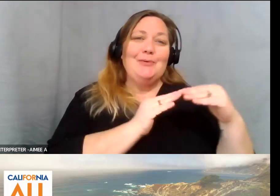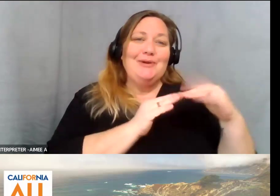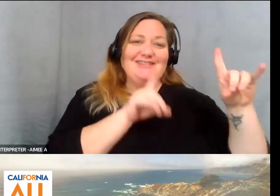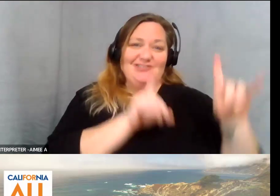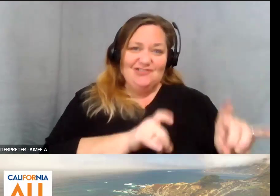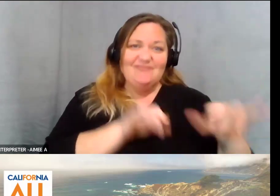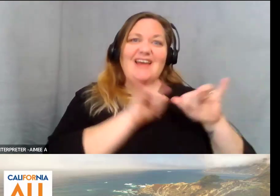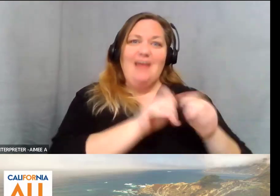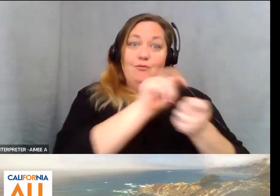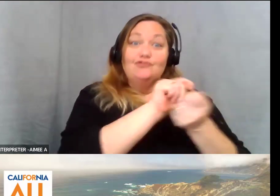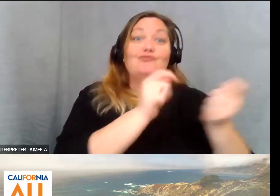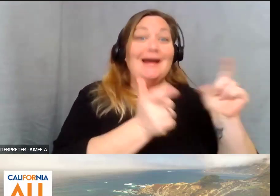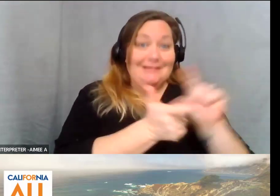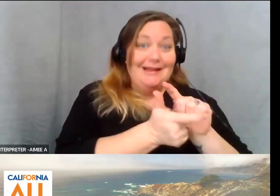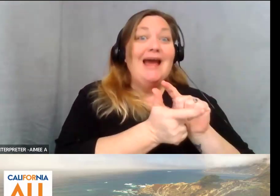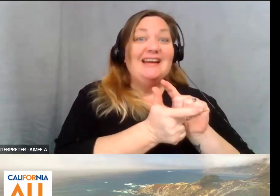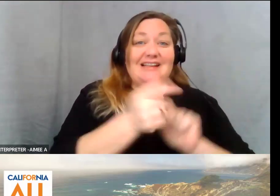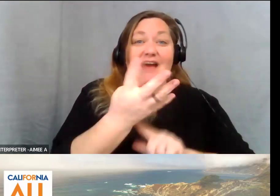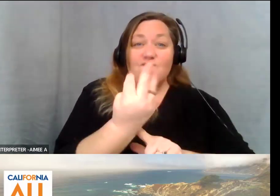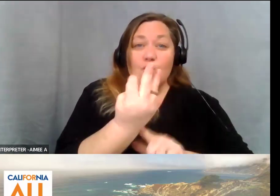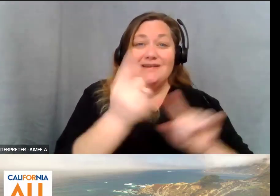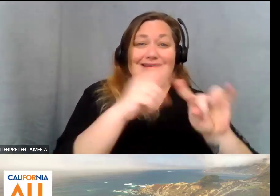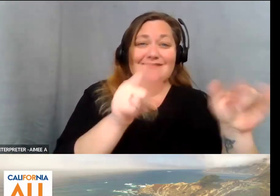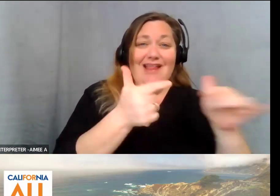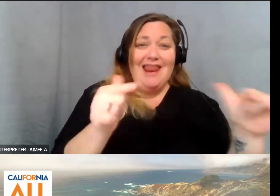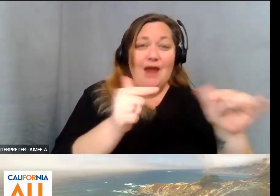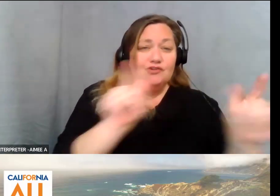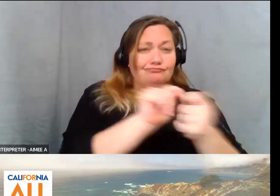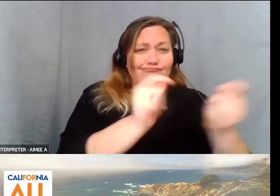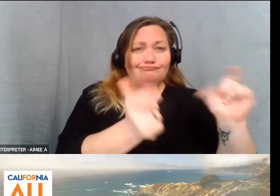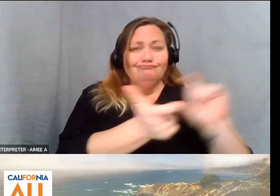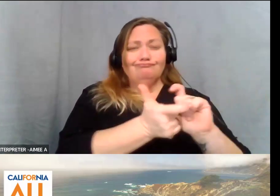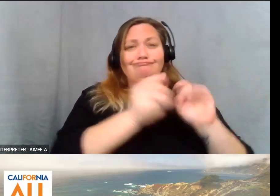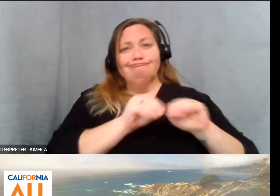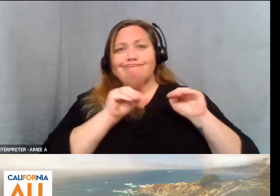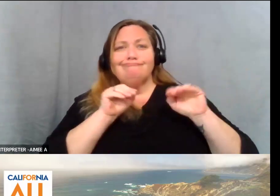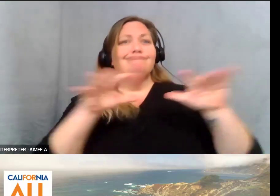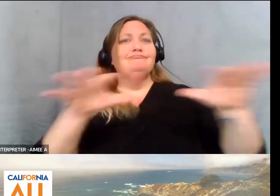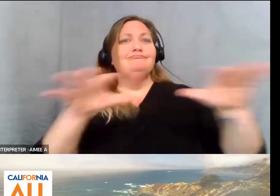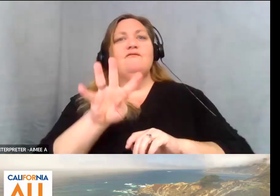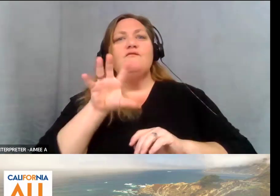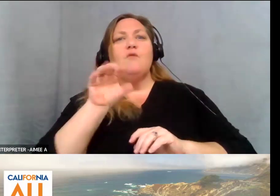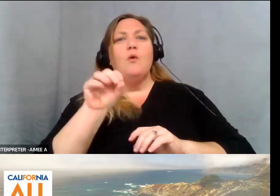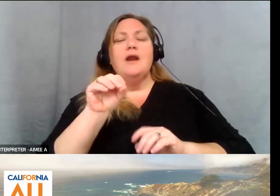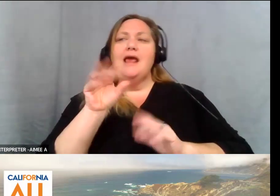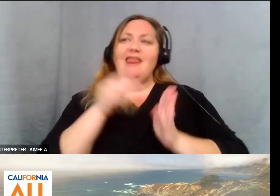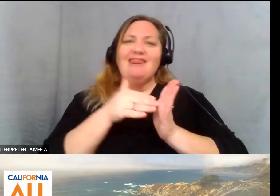translated into about 14 different languages, and we had 40,000 responses. And when you naturalize